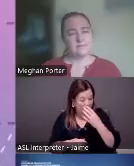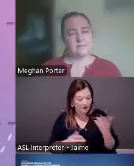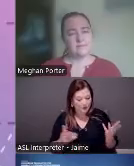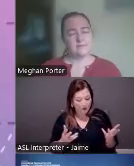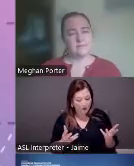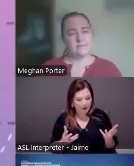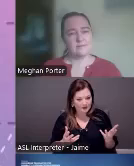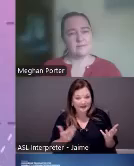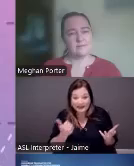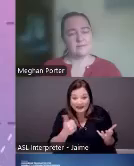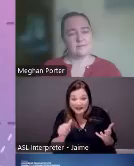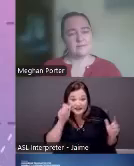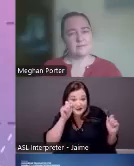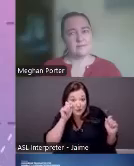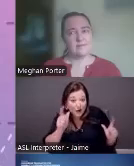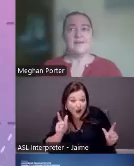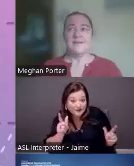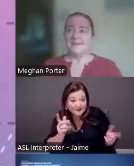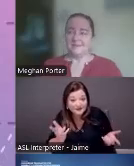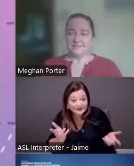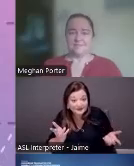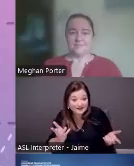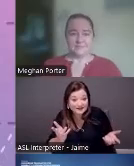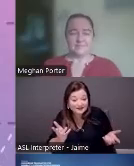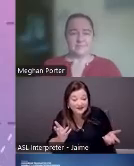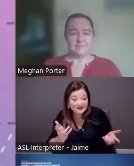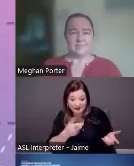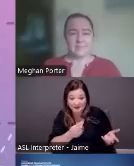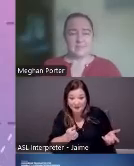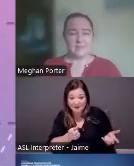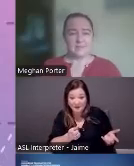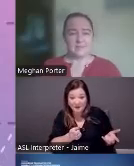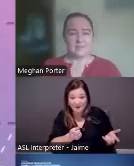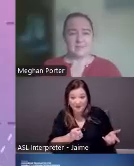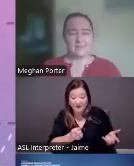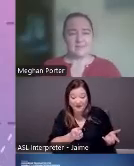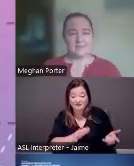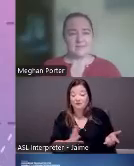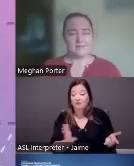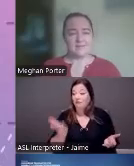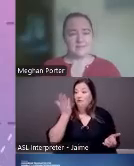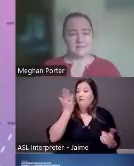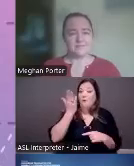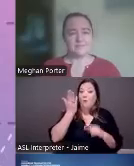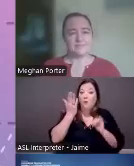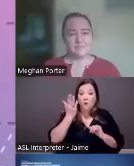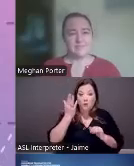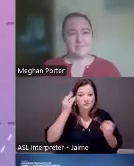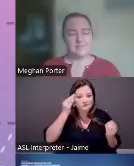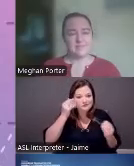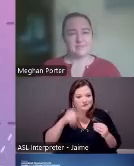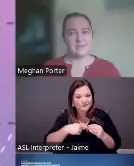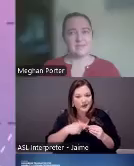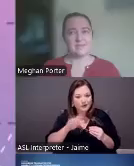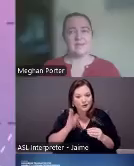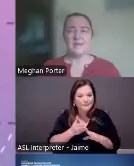surprises that you came up against as you reflected on your past campaigns?